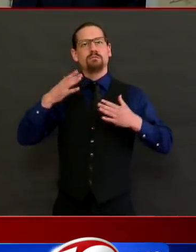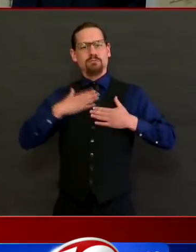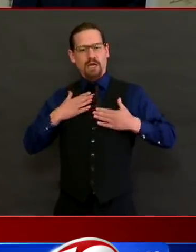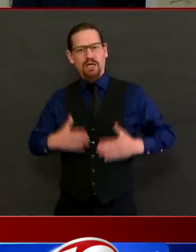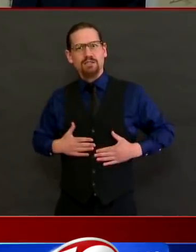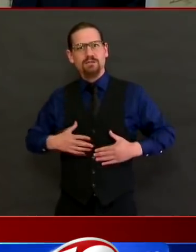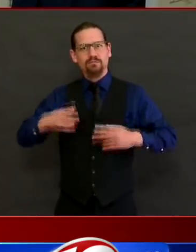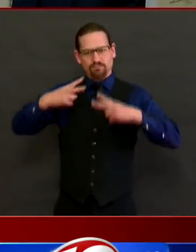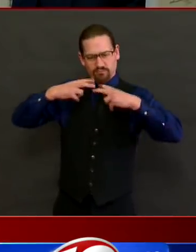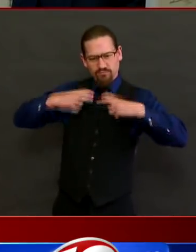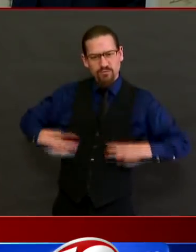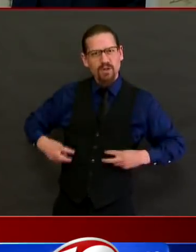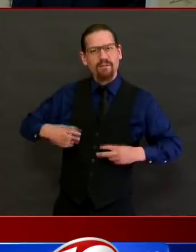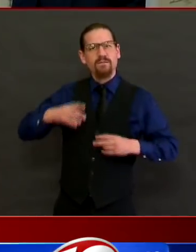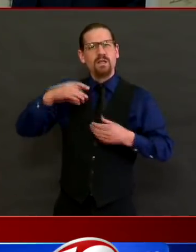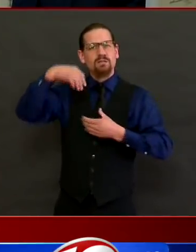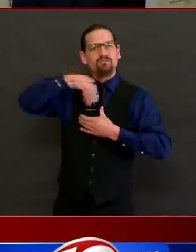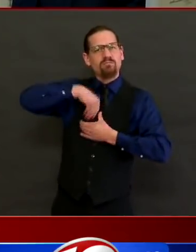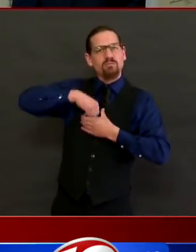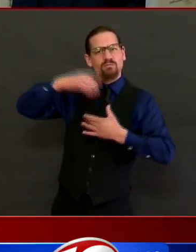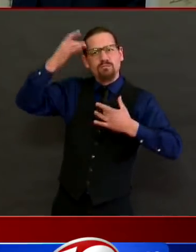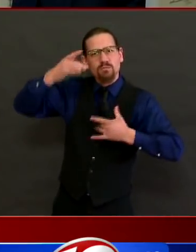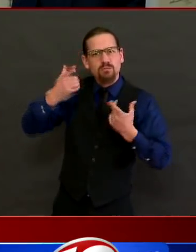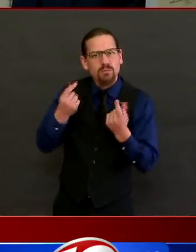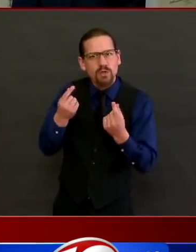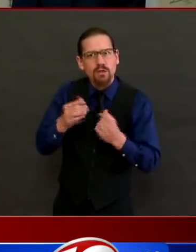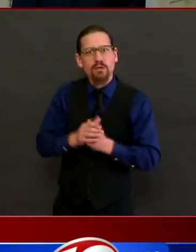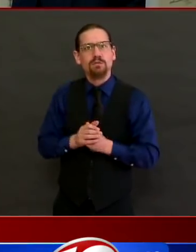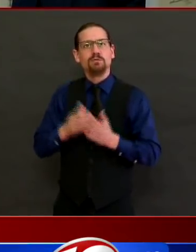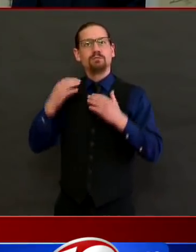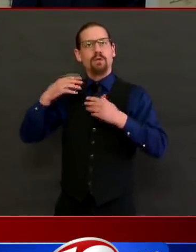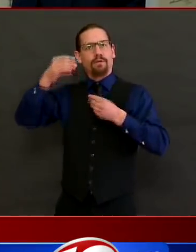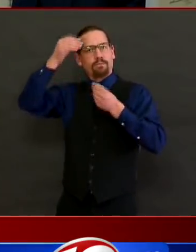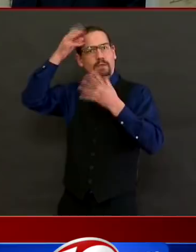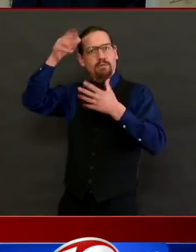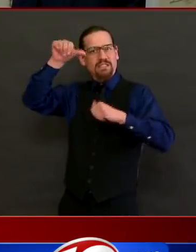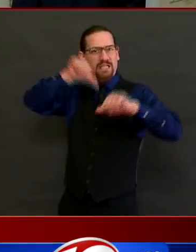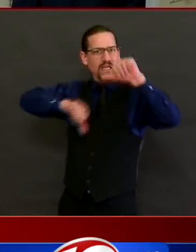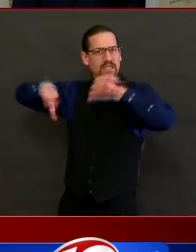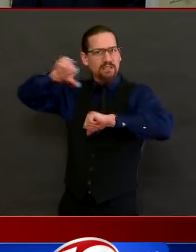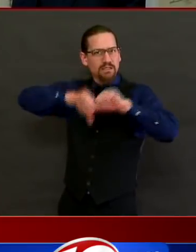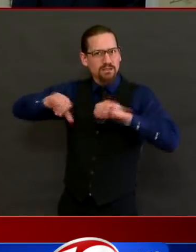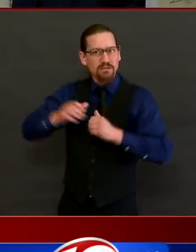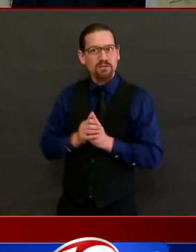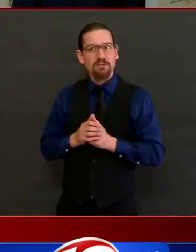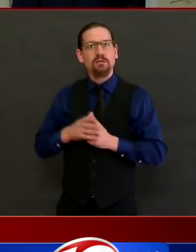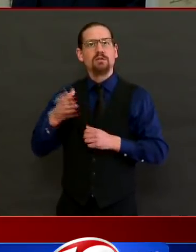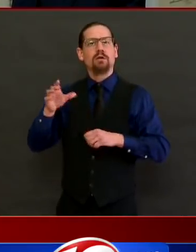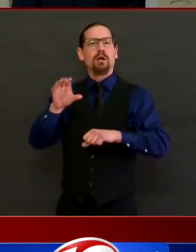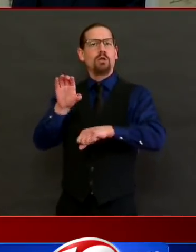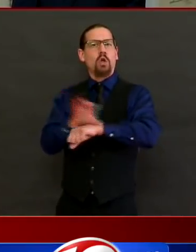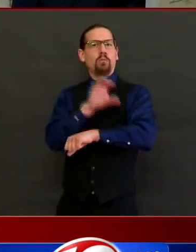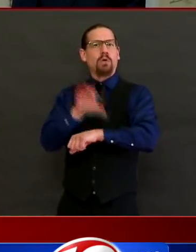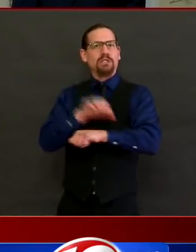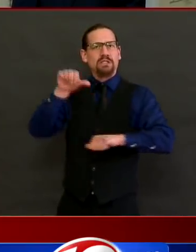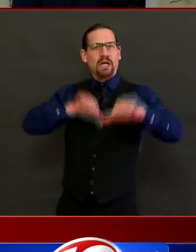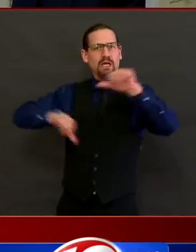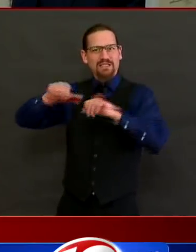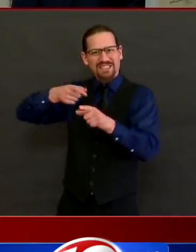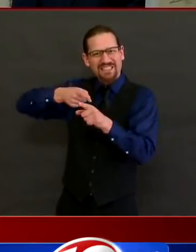DATA SCIENTISTS, COMPUTER SCIENTISTS, ANALYSTS AND COMPUTER CODERS. IT HAS BEEN A COLLABORATIVE EFFORT WITH THE DEPARTMENT OF